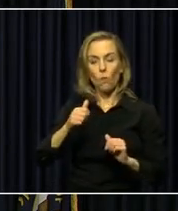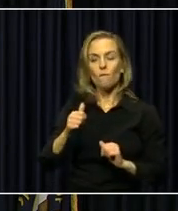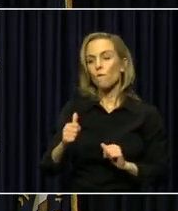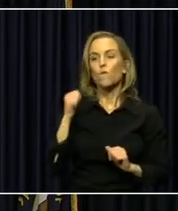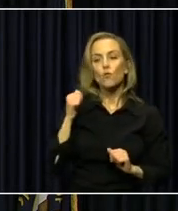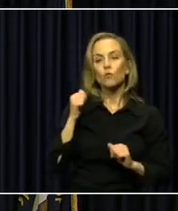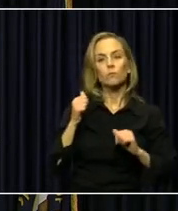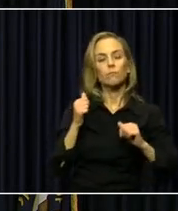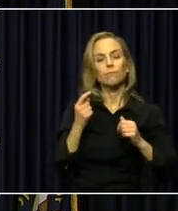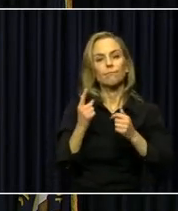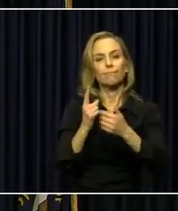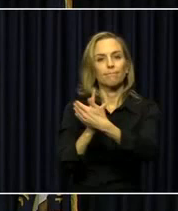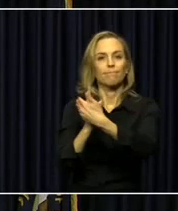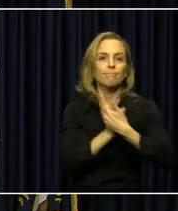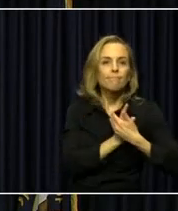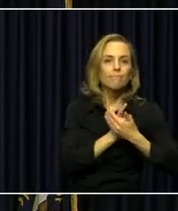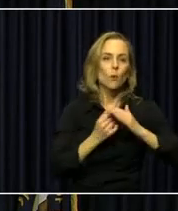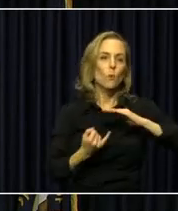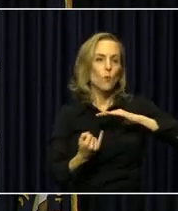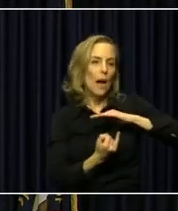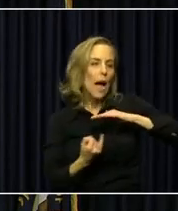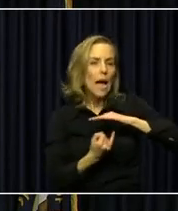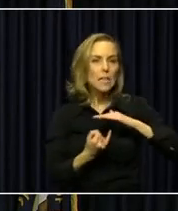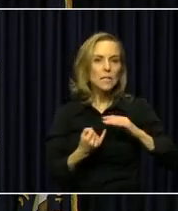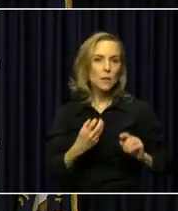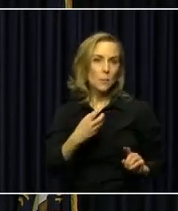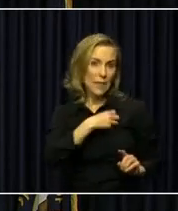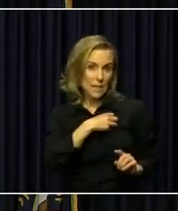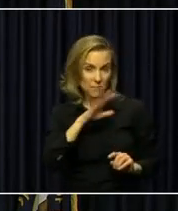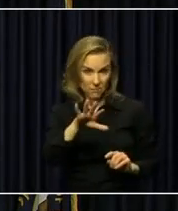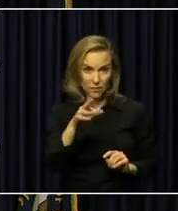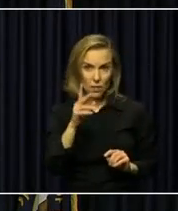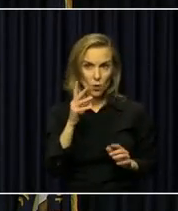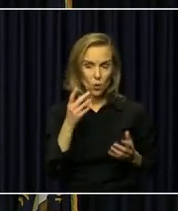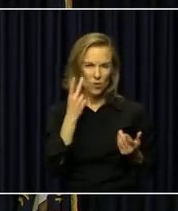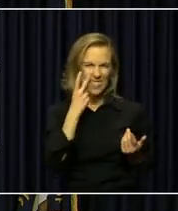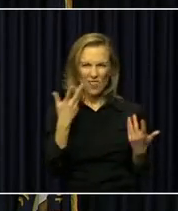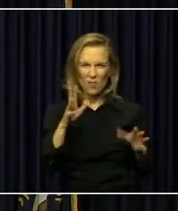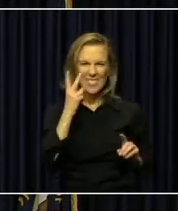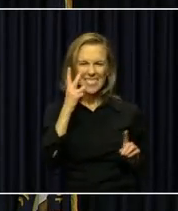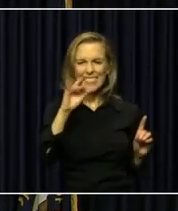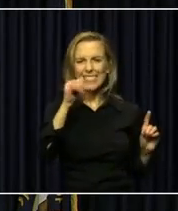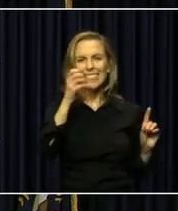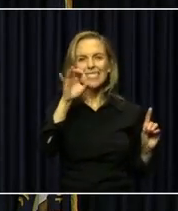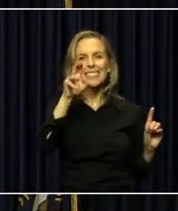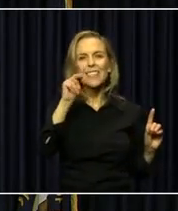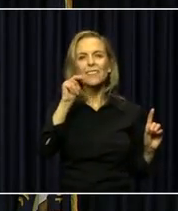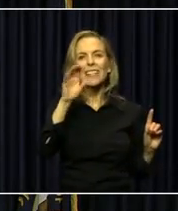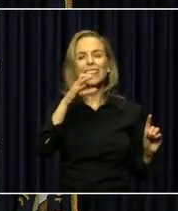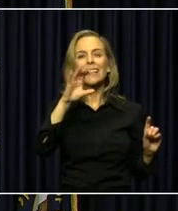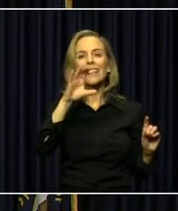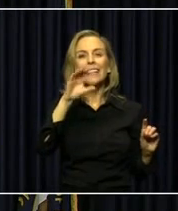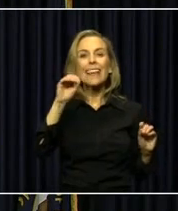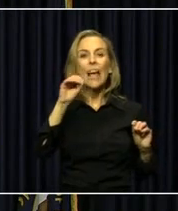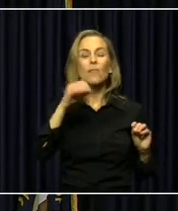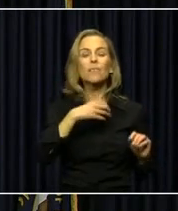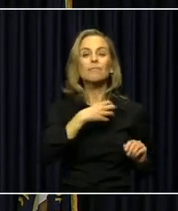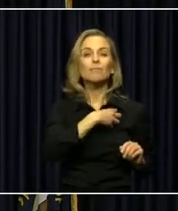GRADUAL, THAT WE OUGHT TO BE FOLLOWING SOCIAL DISTANCING GUIDELINES. ALL OF THOSE THINGS ARE, WHEN